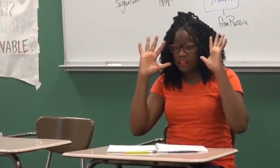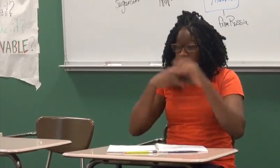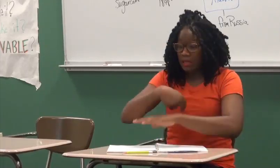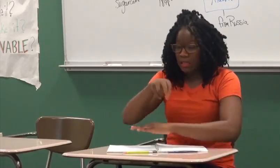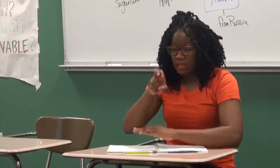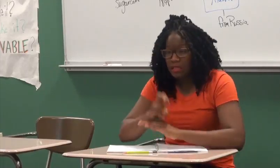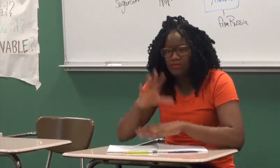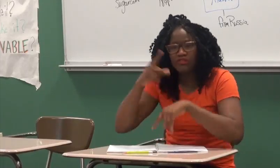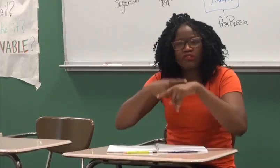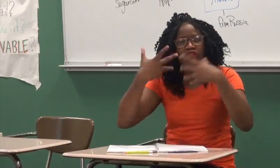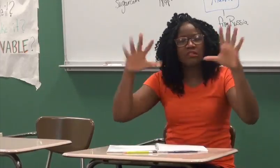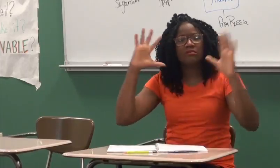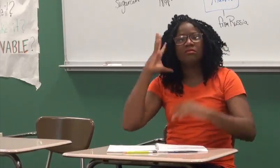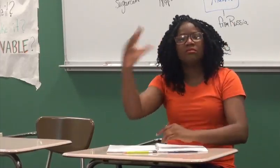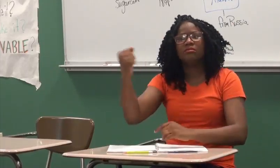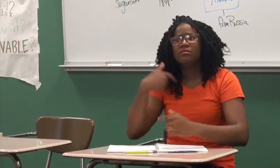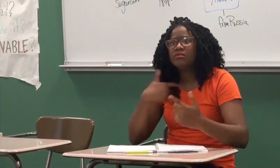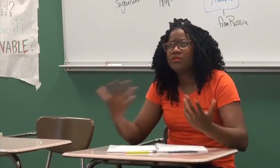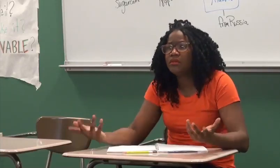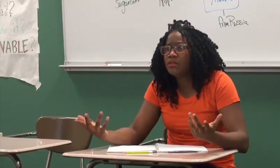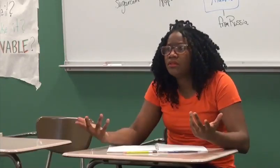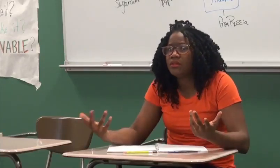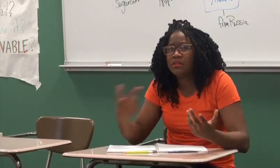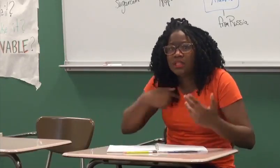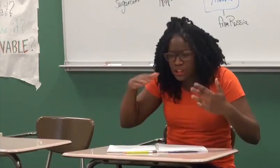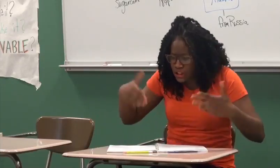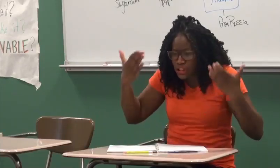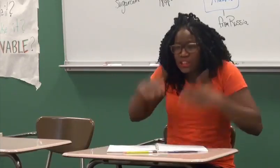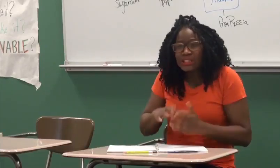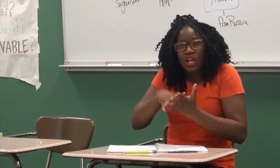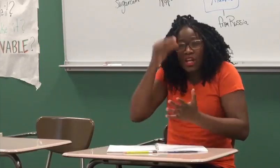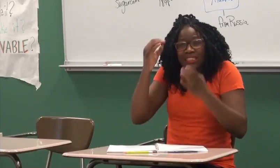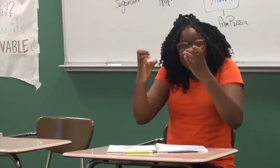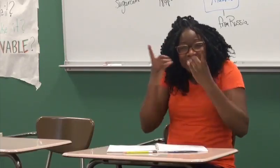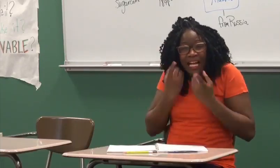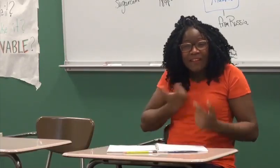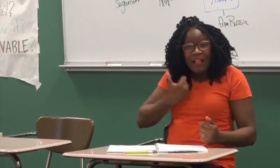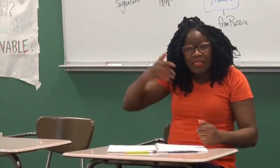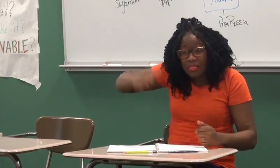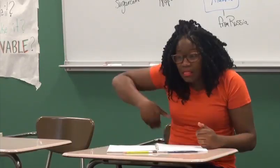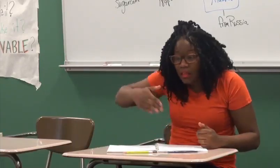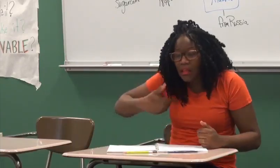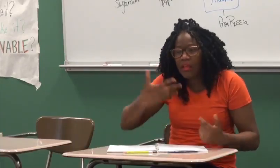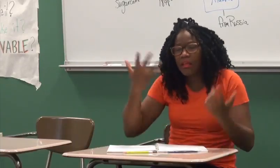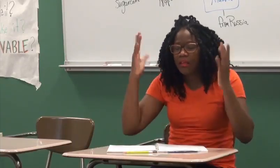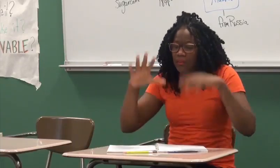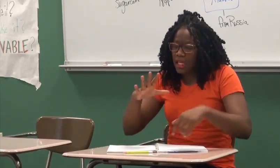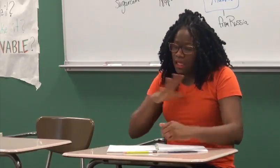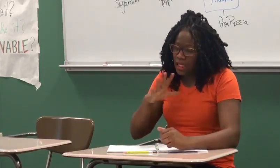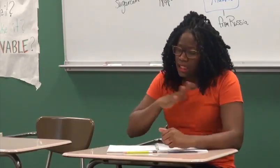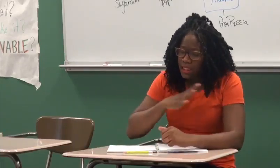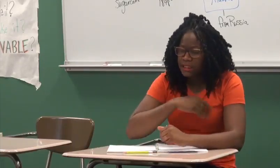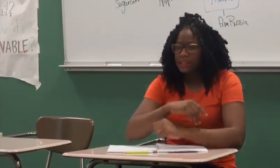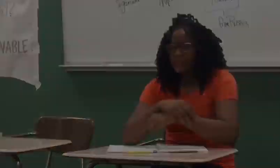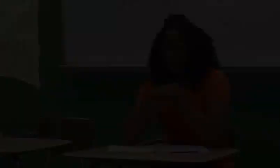there was no time left for me to do my own work. I guess it just became me educating myself as I went along.